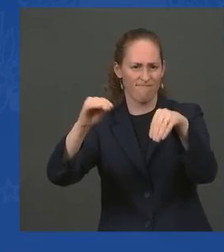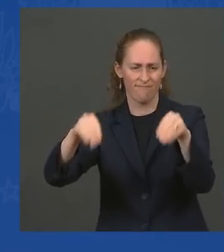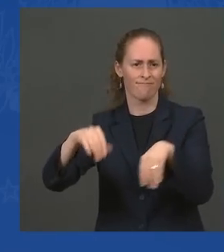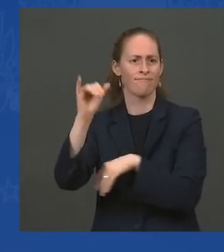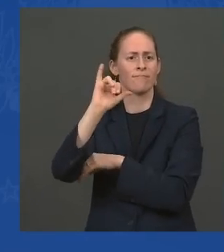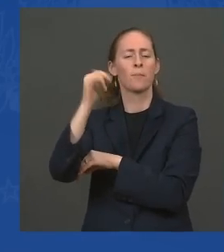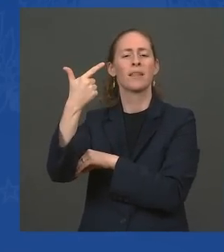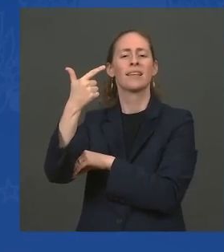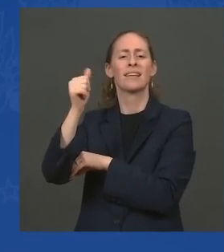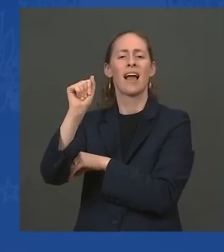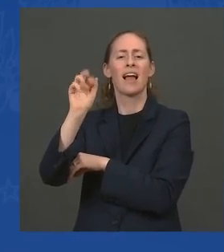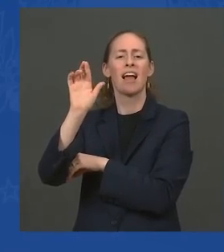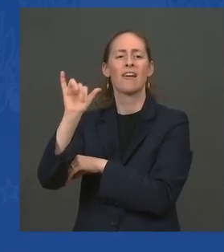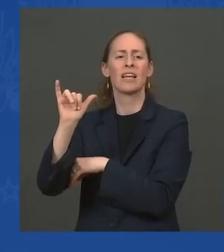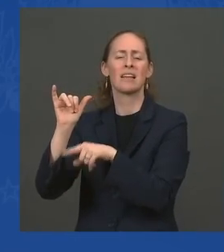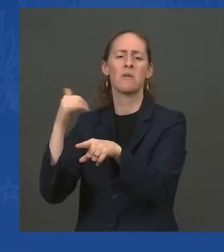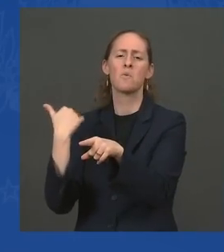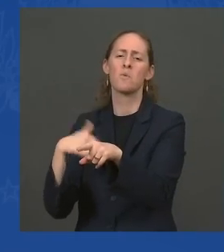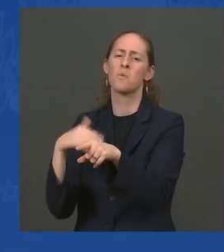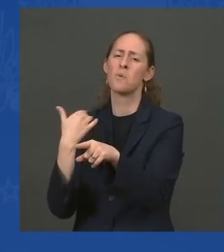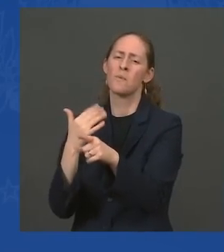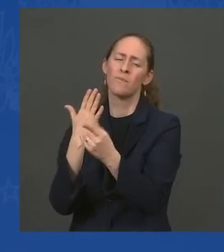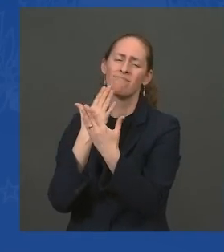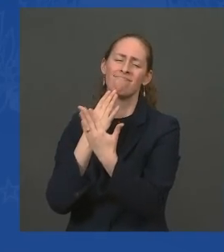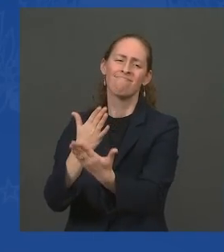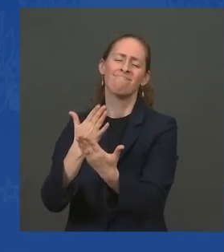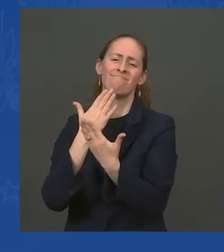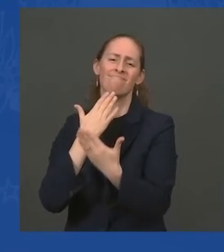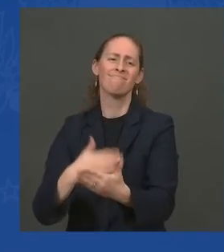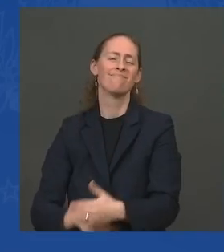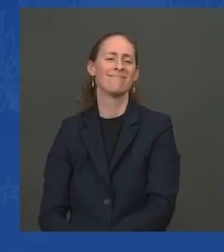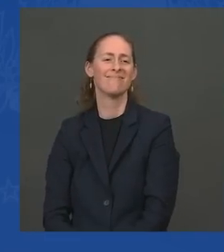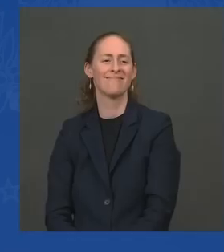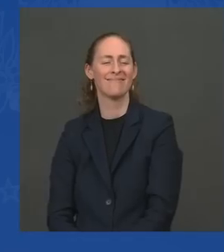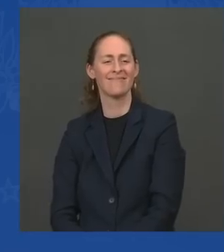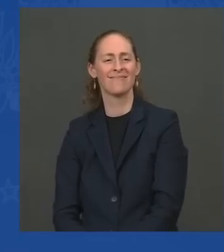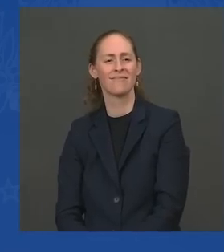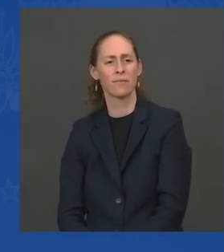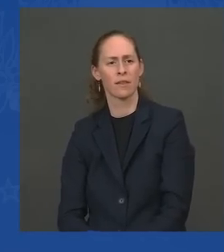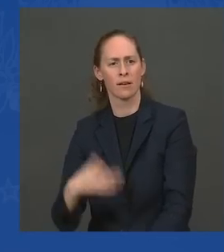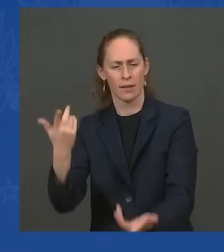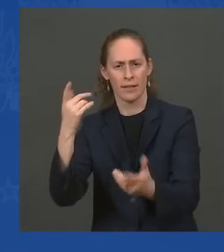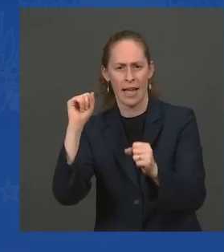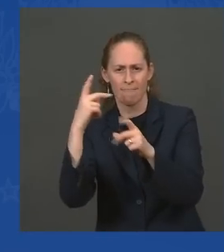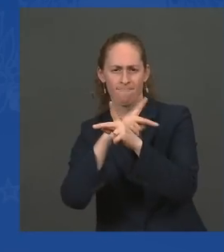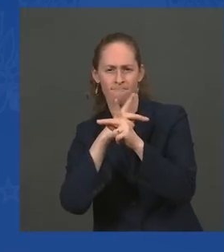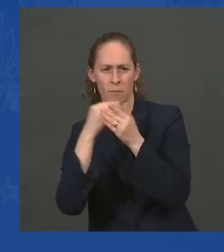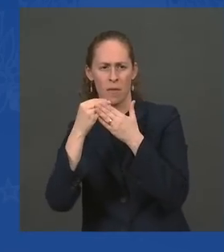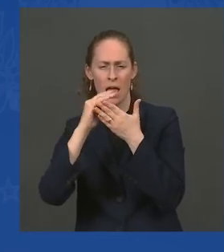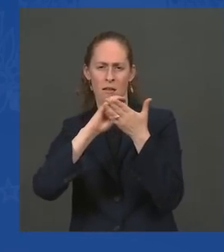in securing a mere $65 billion for high-speed Internet in this law so families in rural Michigan